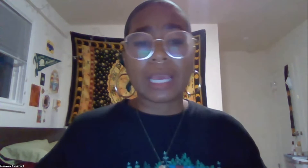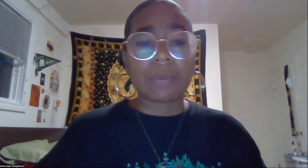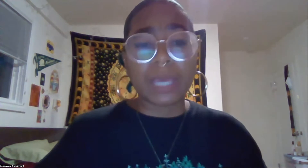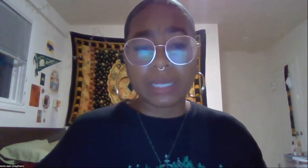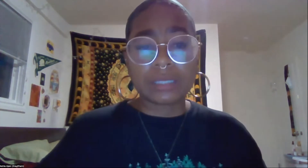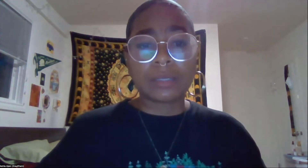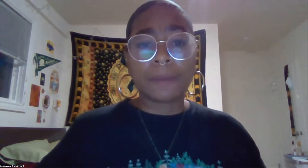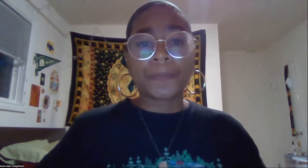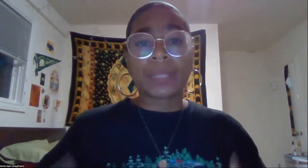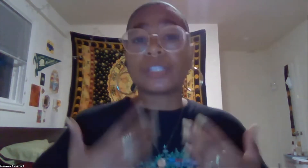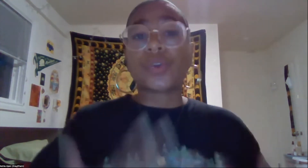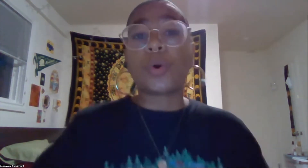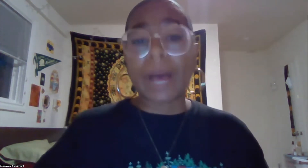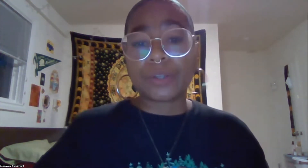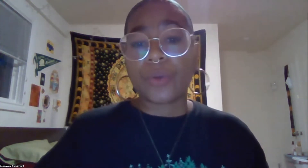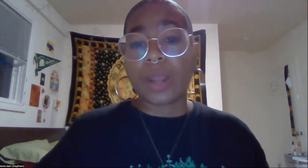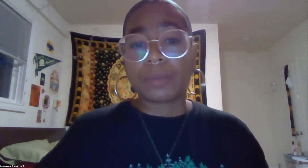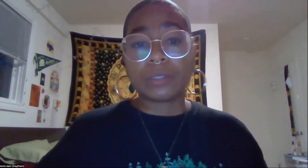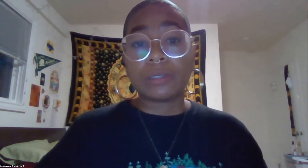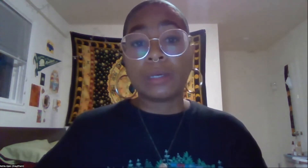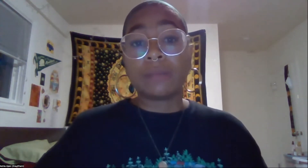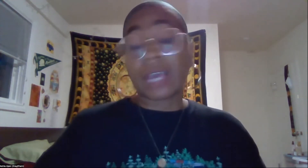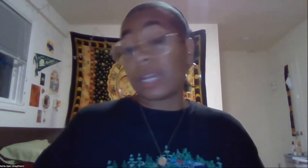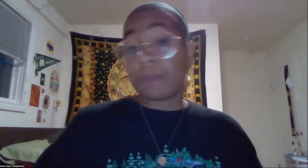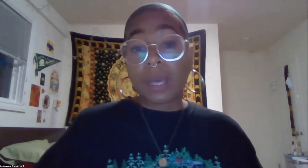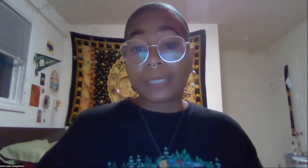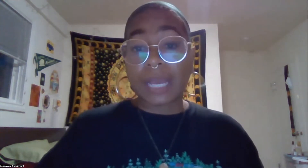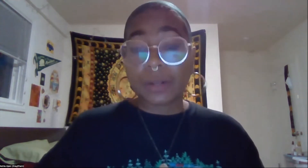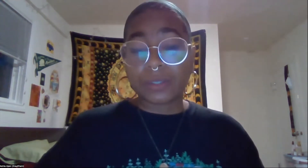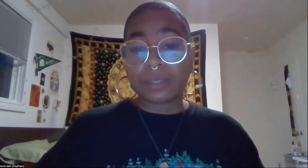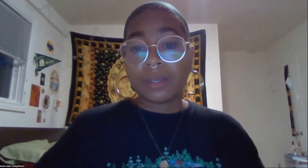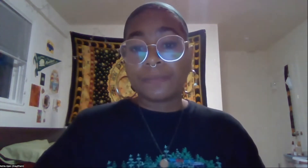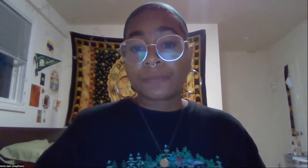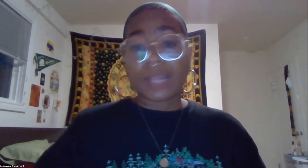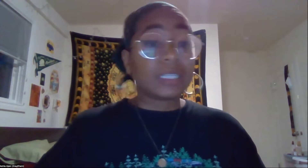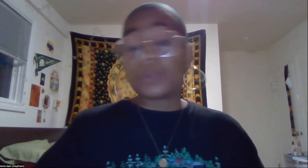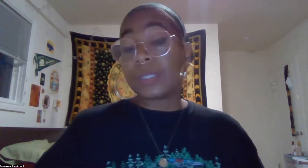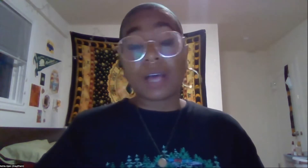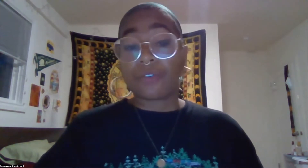packing peanuts. is the soul biodegradable? can it be upcycled? at least we still have